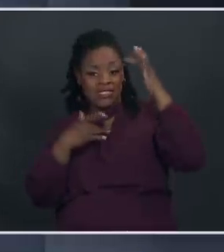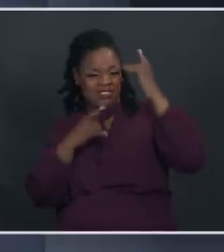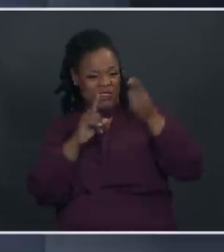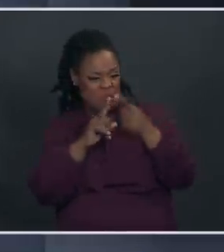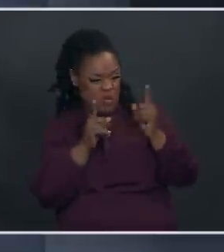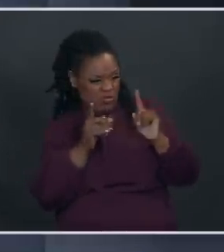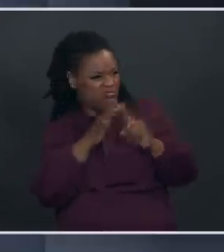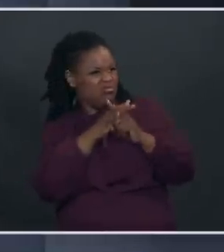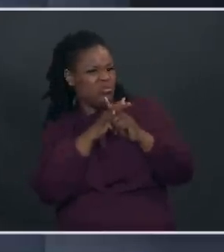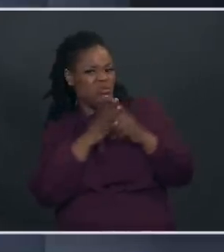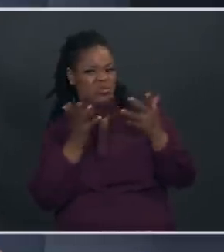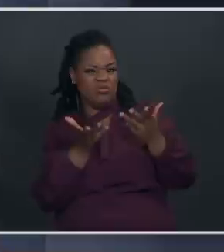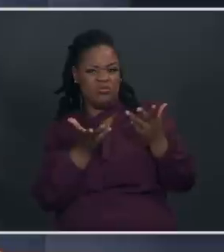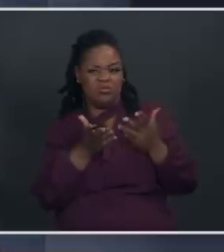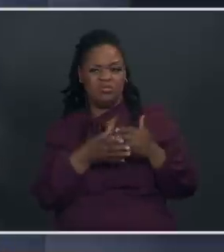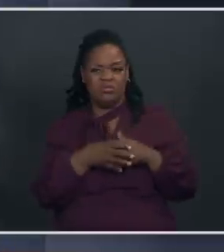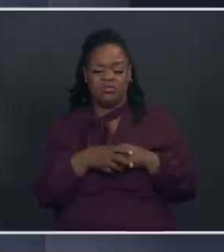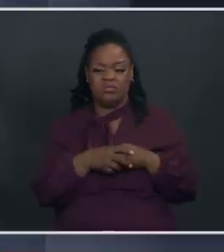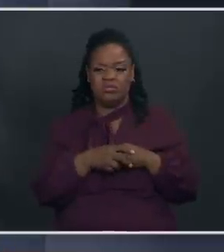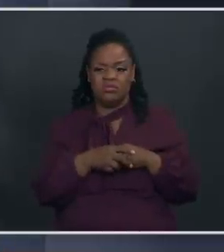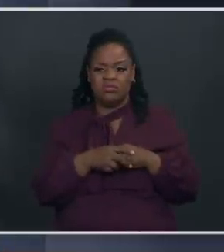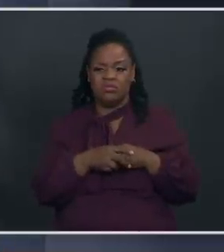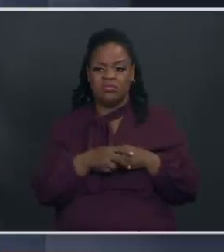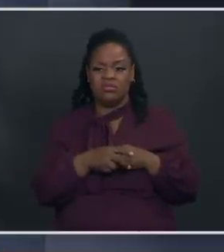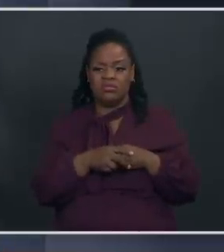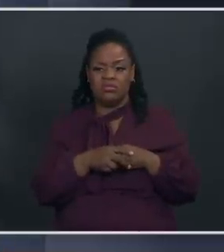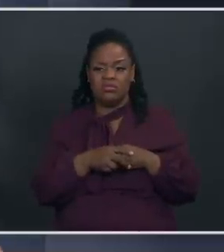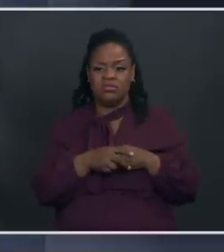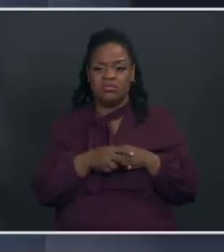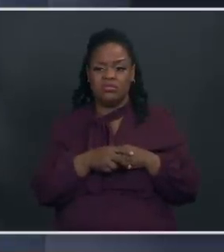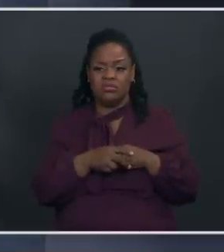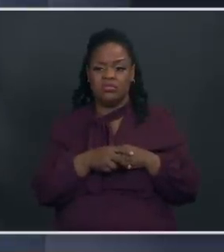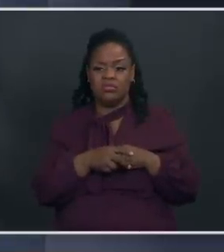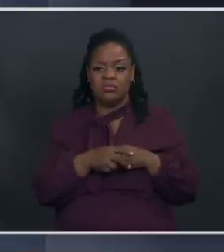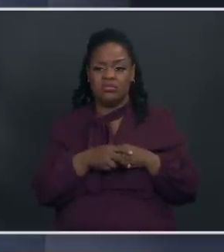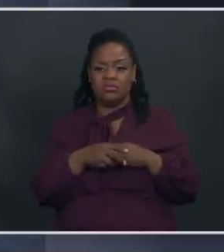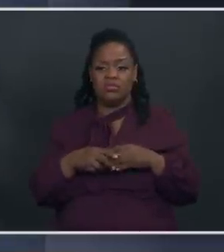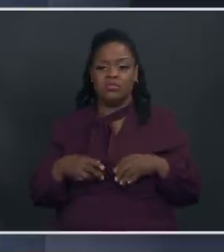obviously the misinformation, of course, that has --